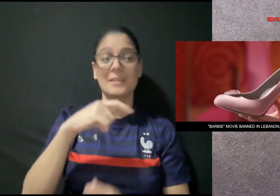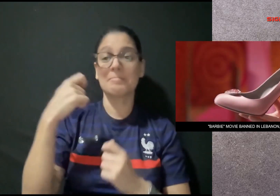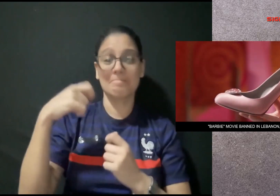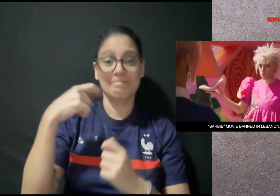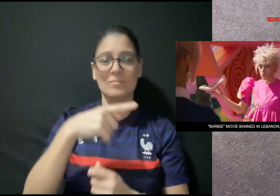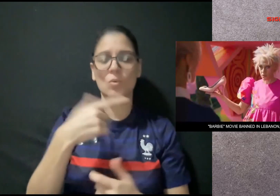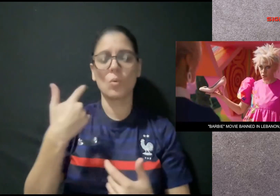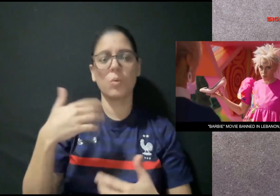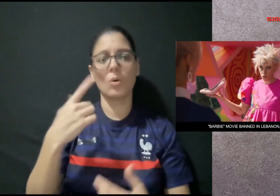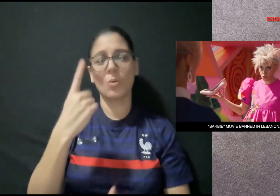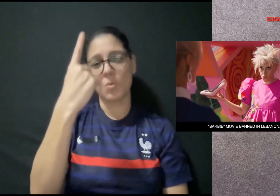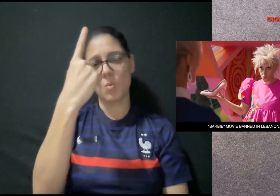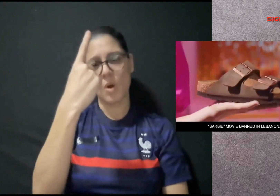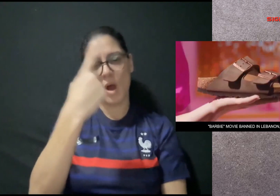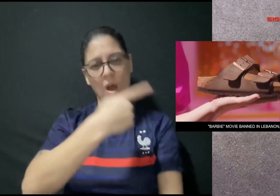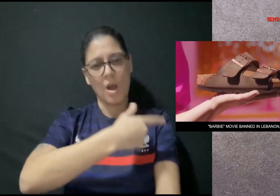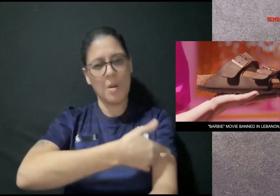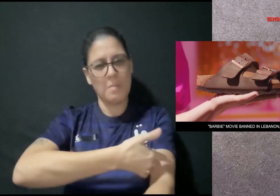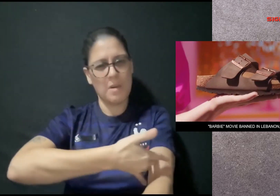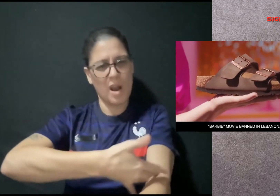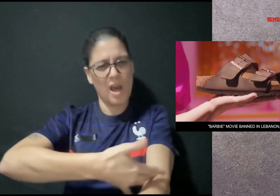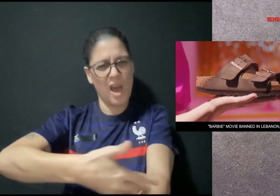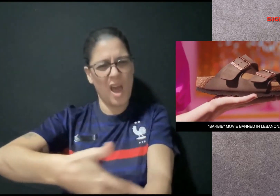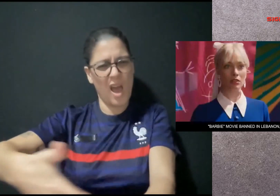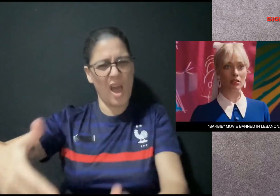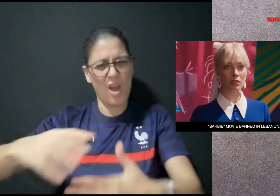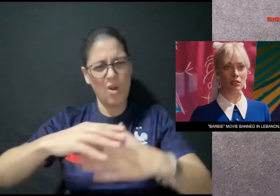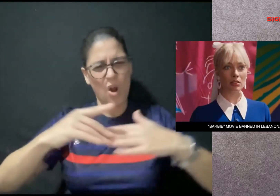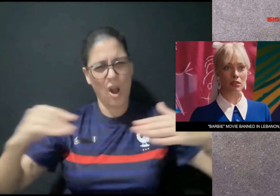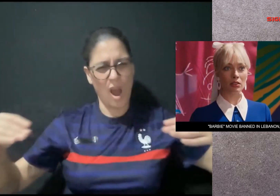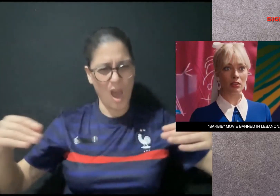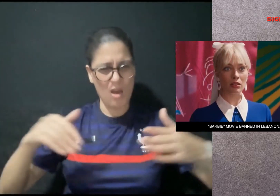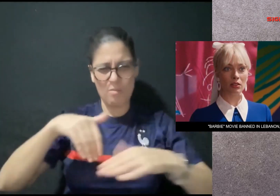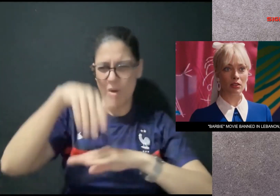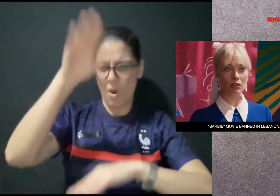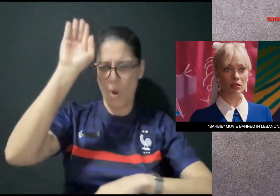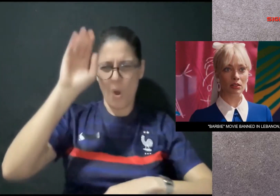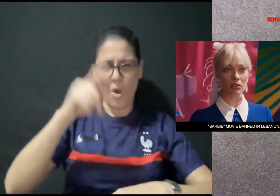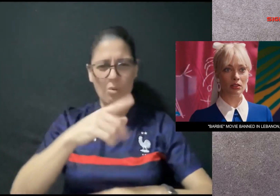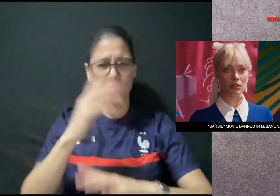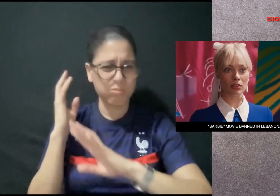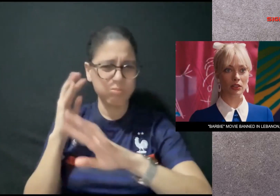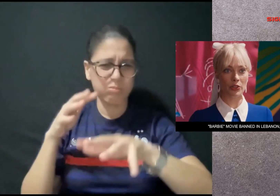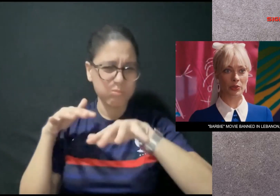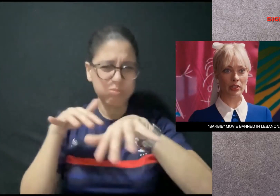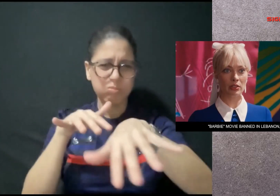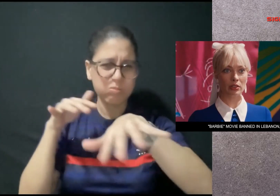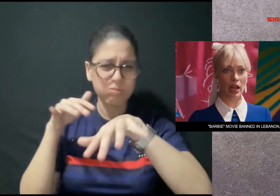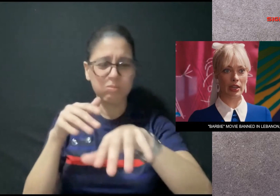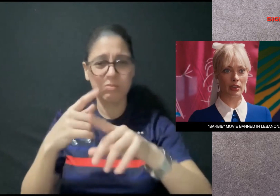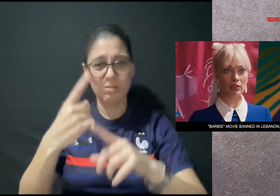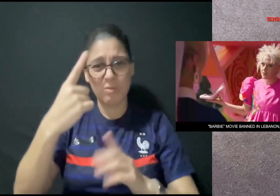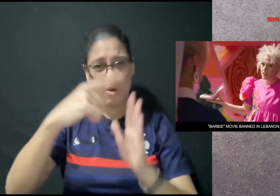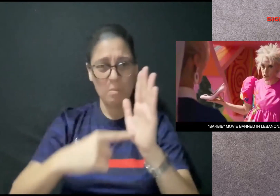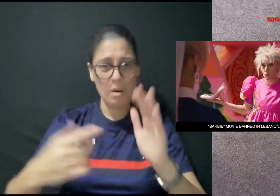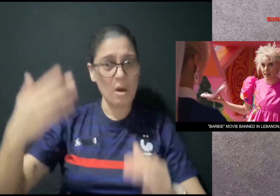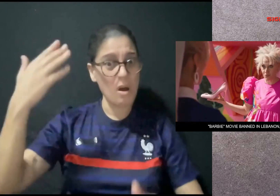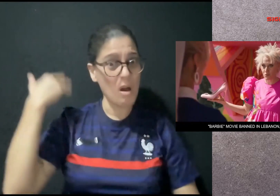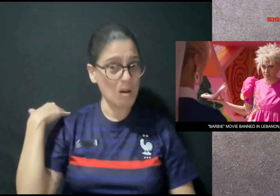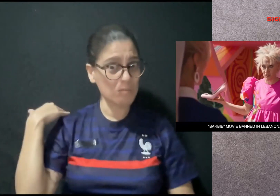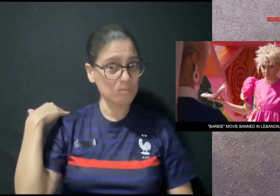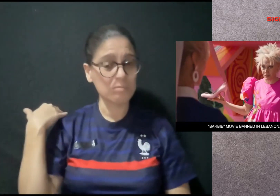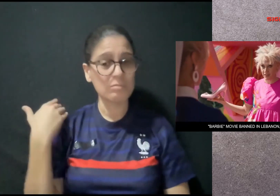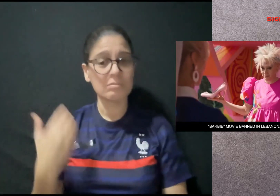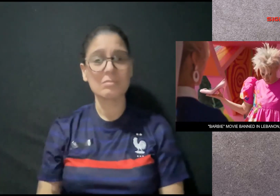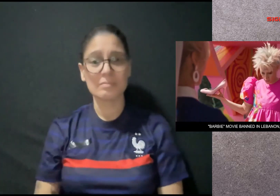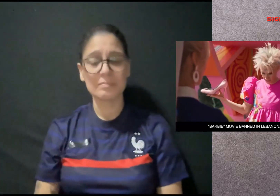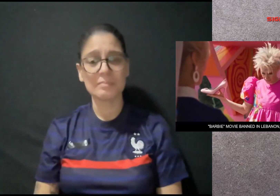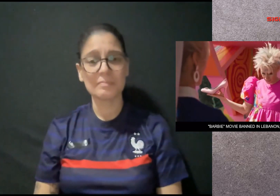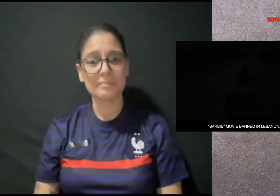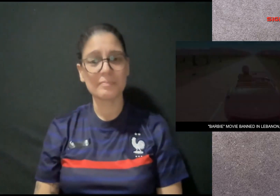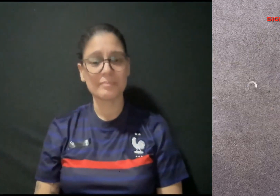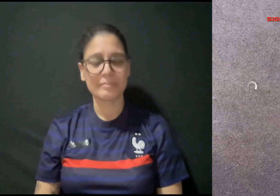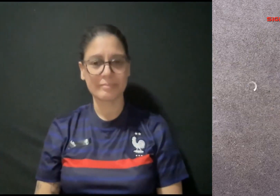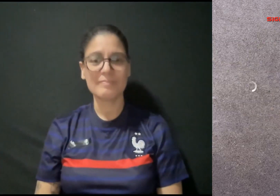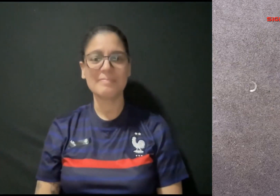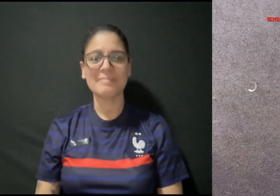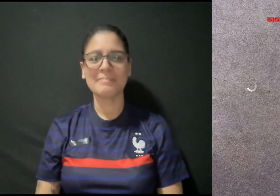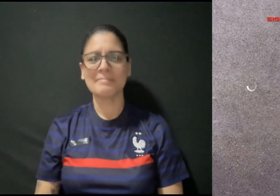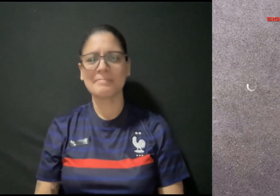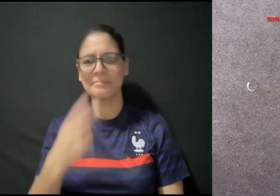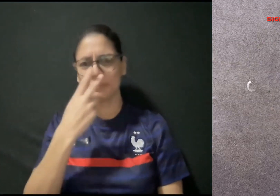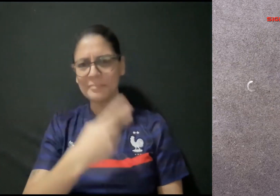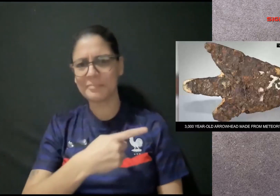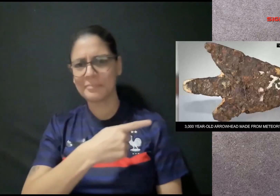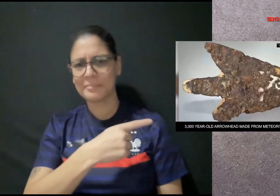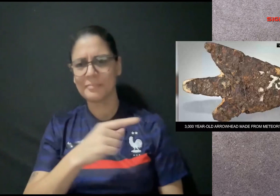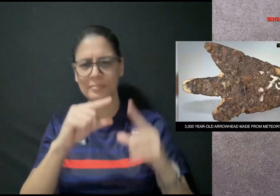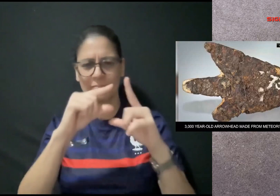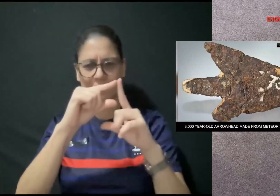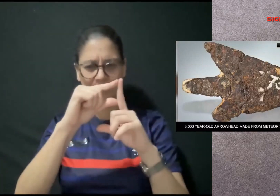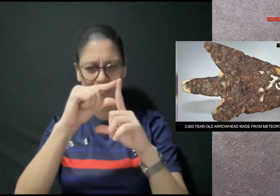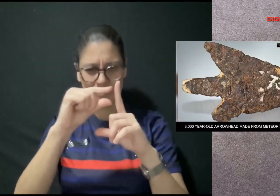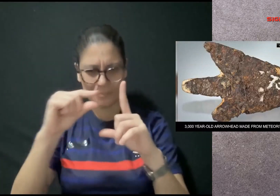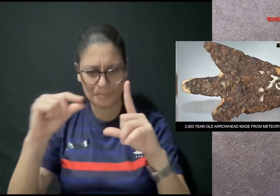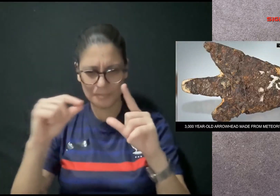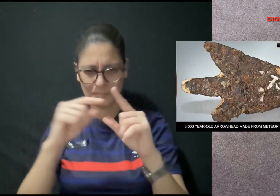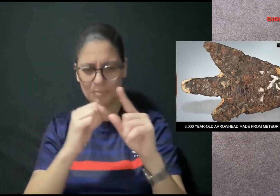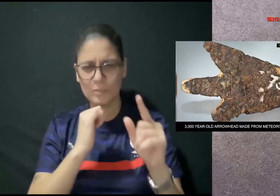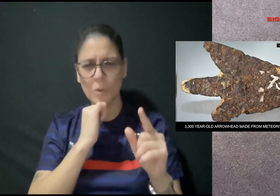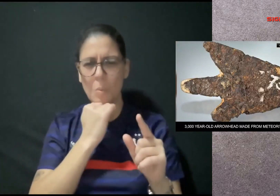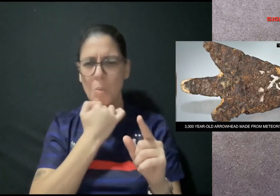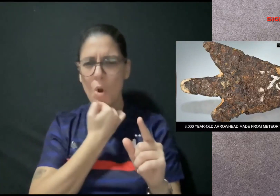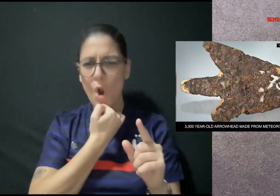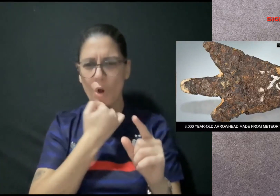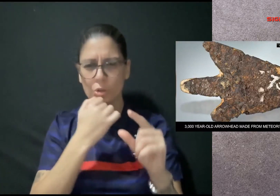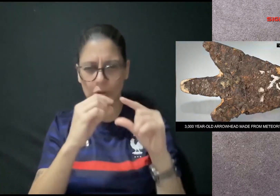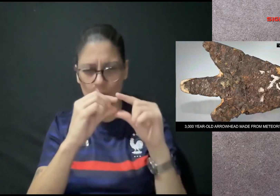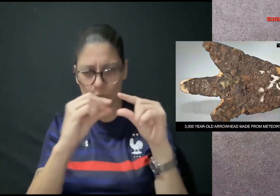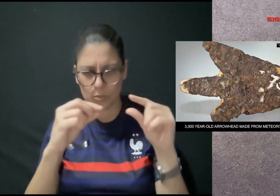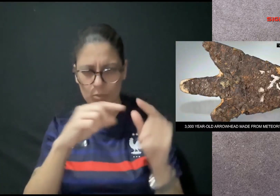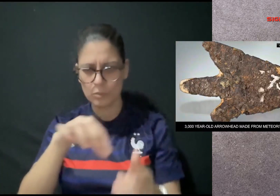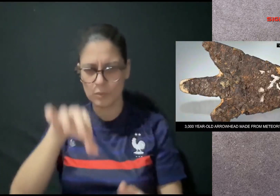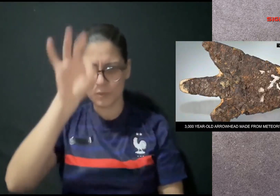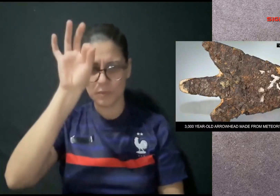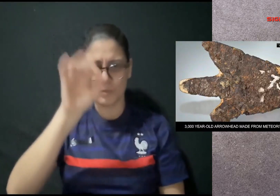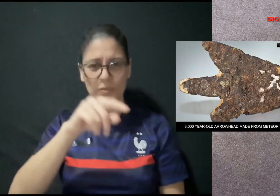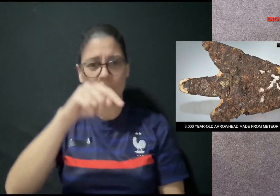made more than $1 billion at the global box office since it's released last month